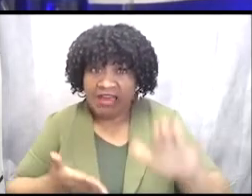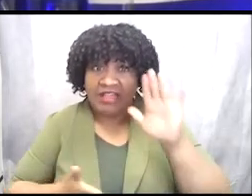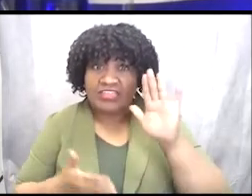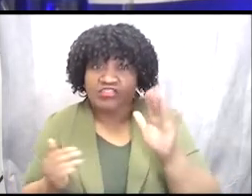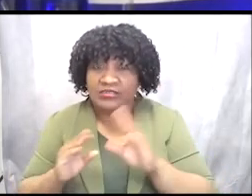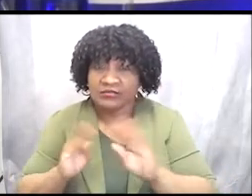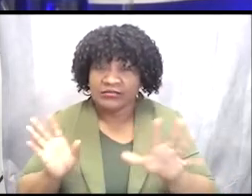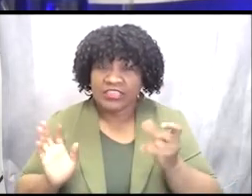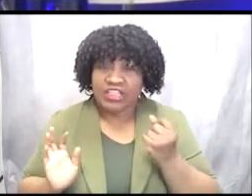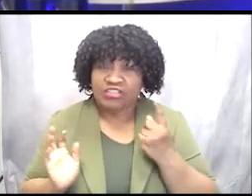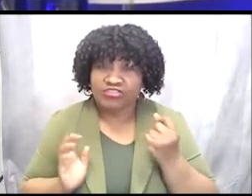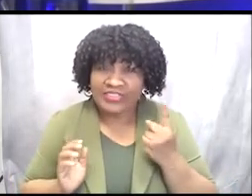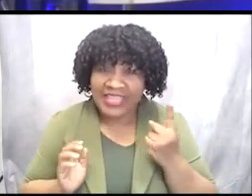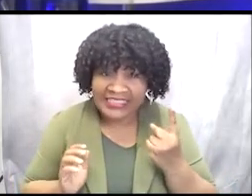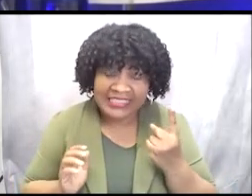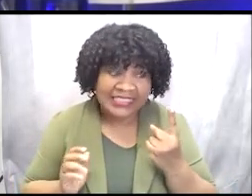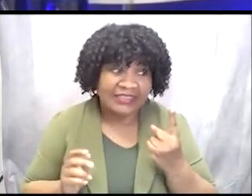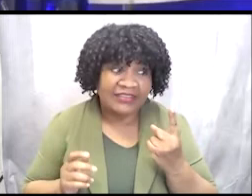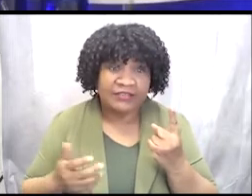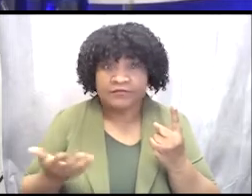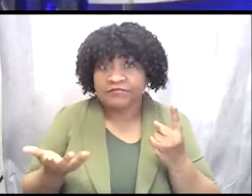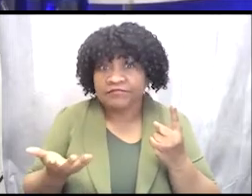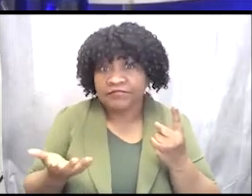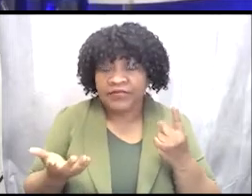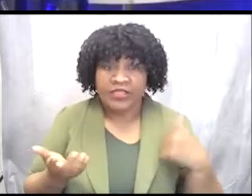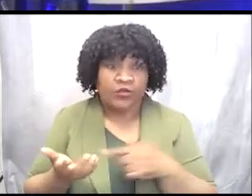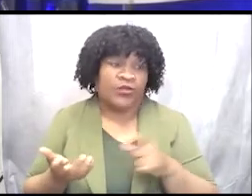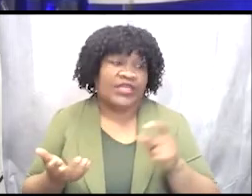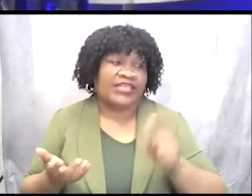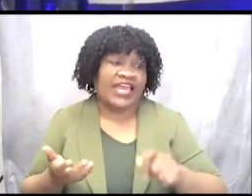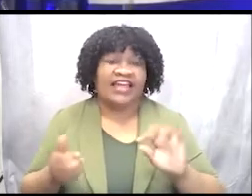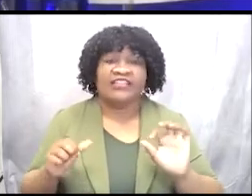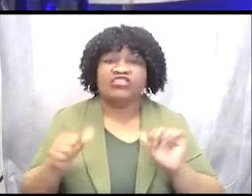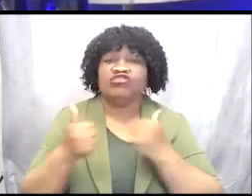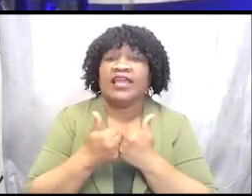understanding that we have to challenge them